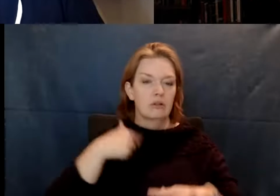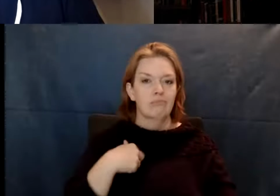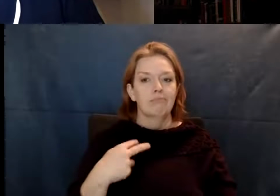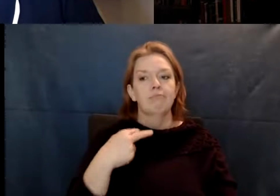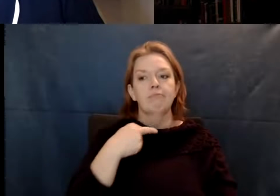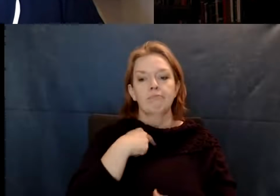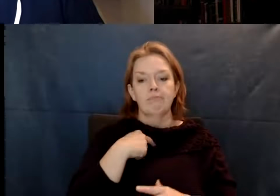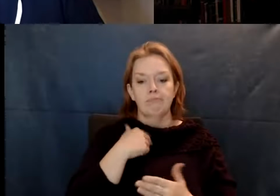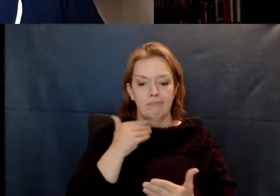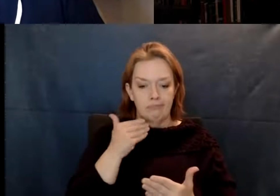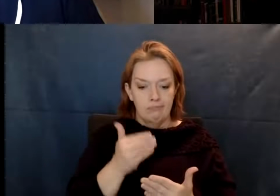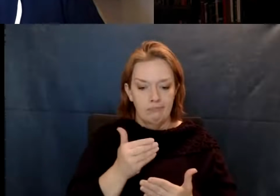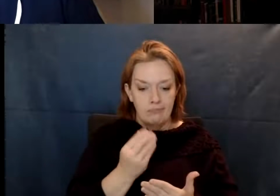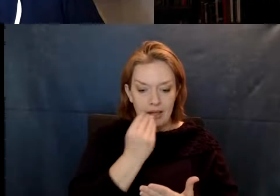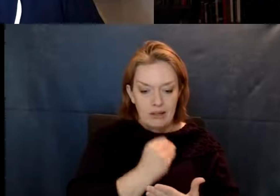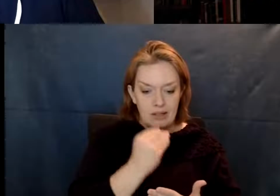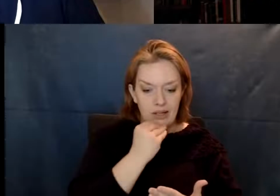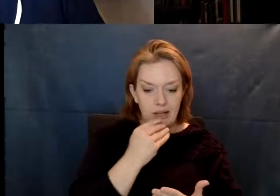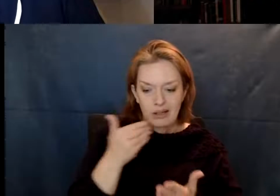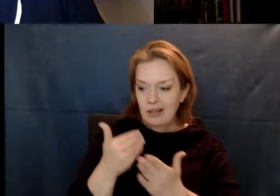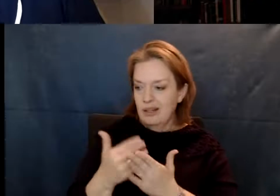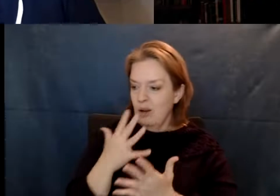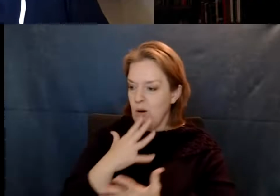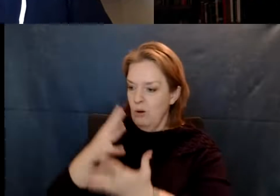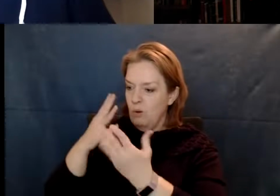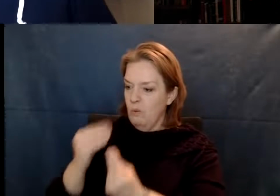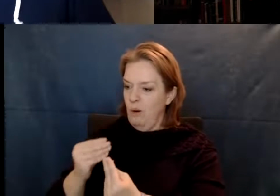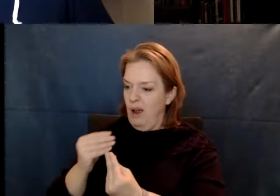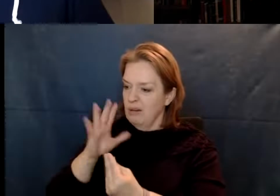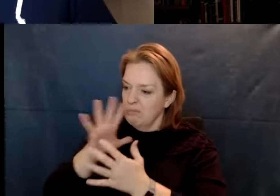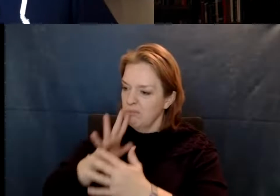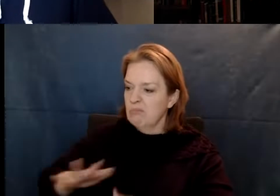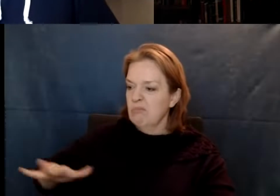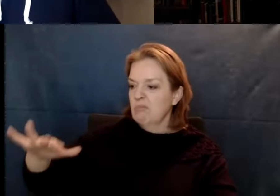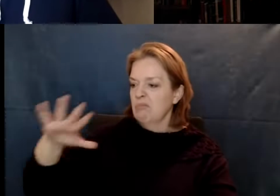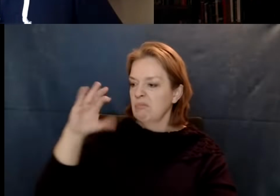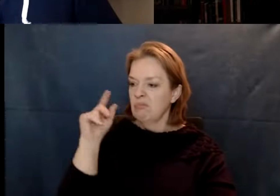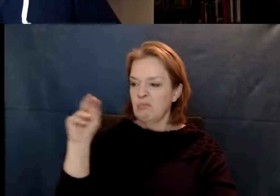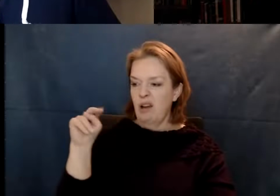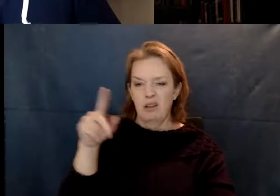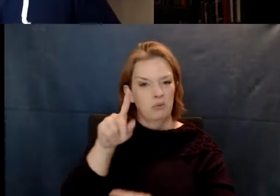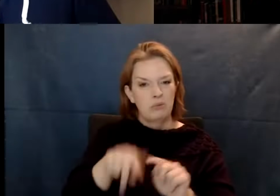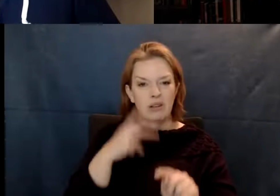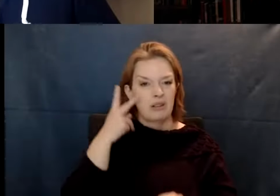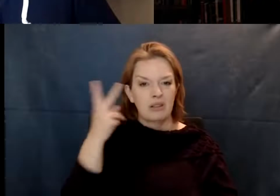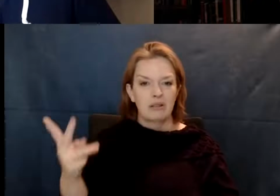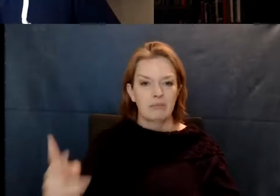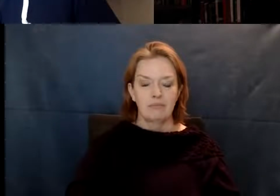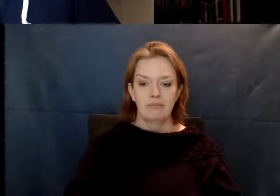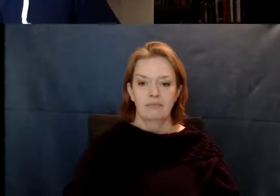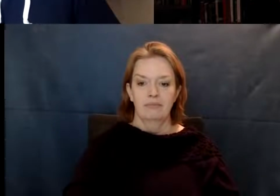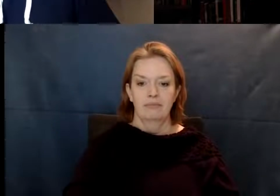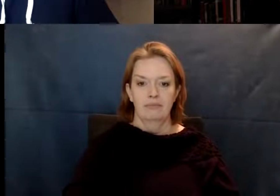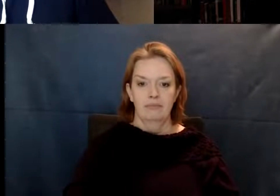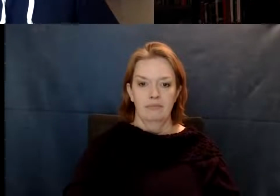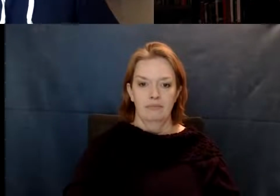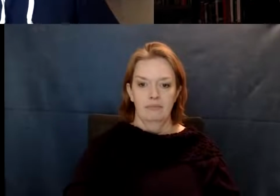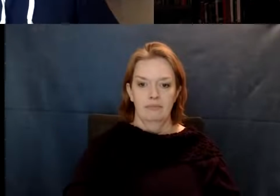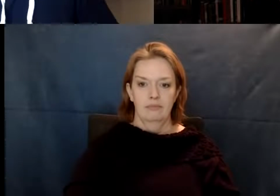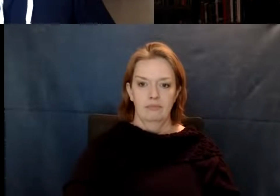next to a wet knot of cottonmouth too big to see